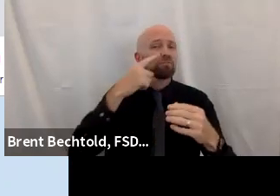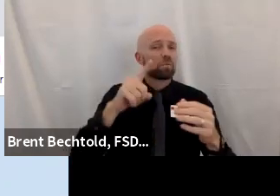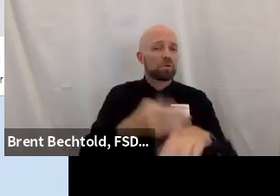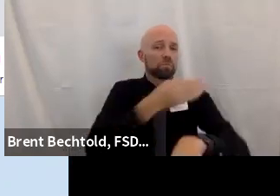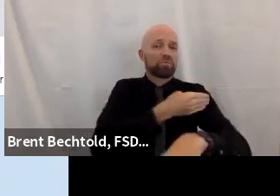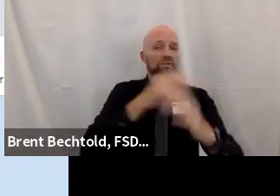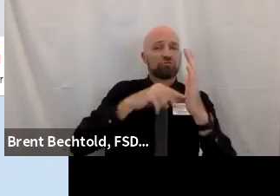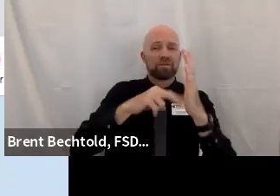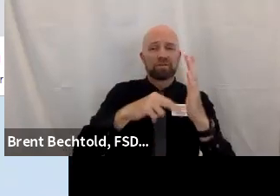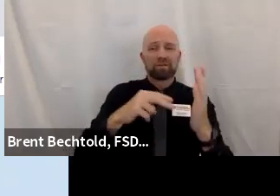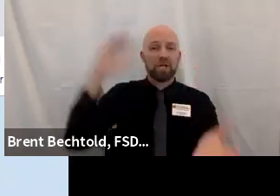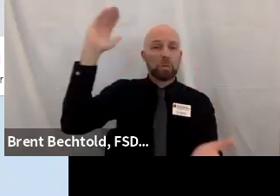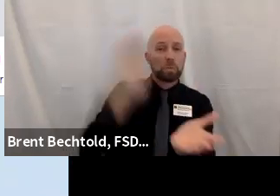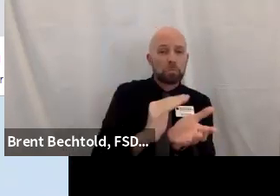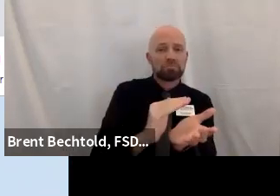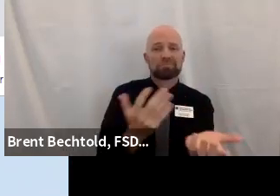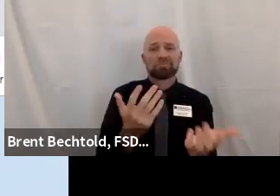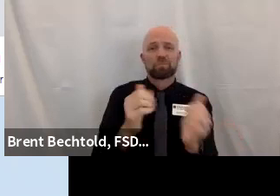The intervention, the need for improvement